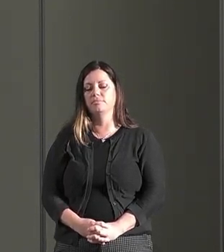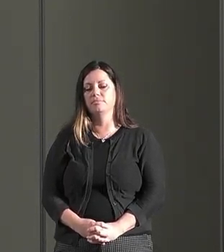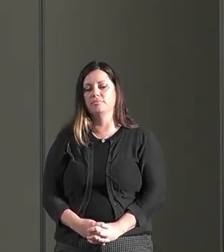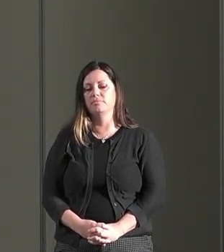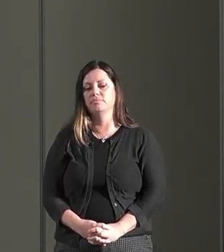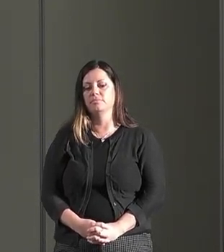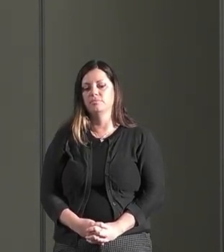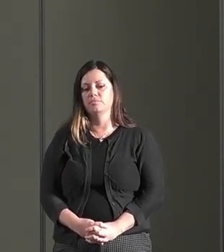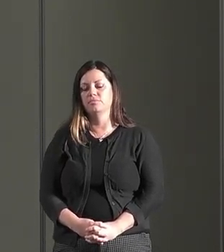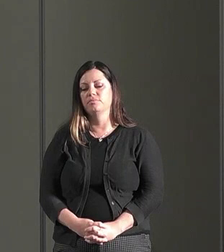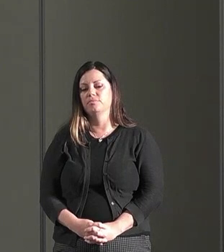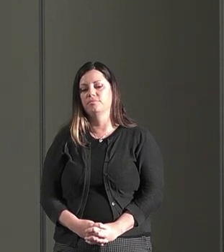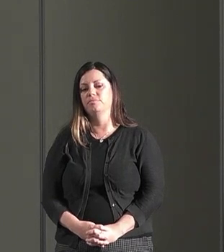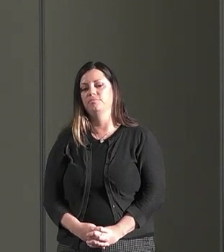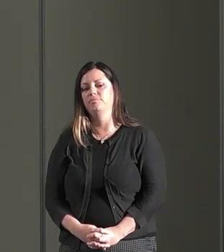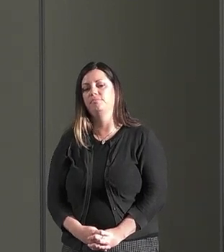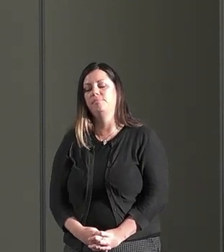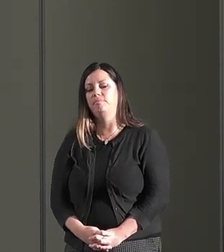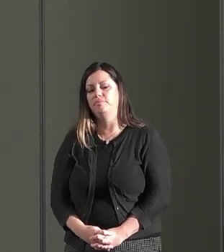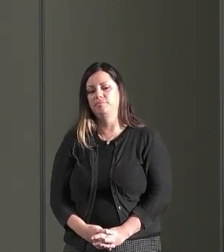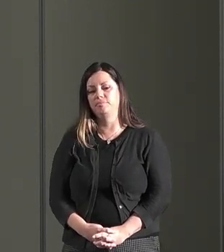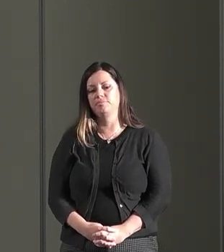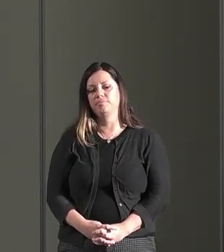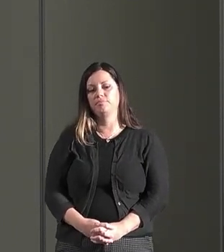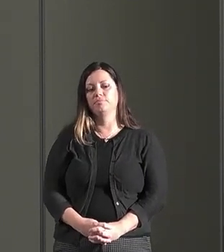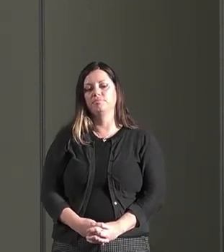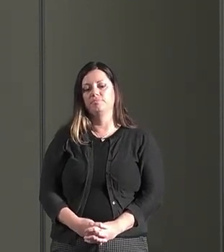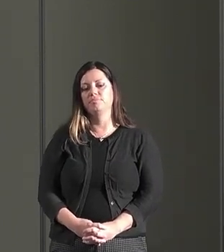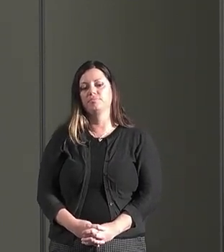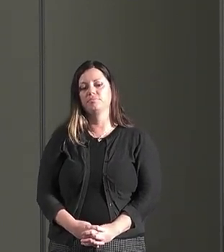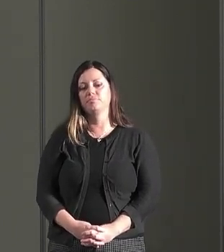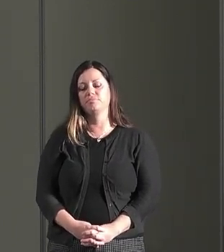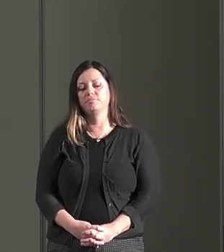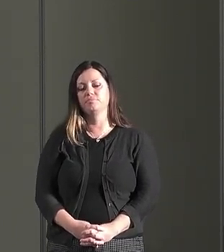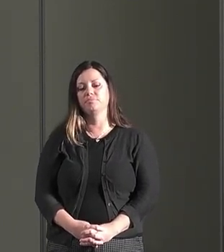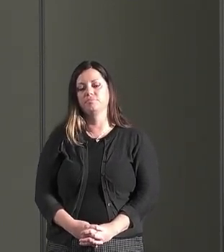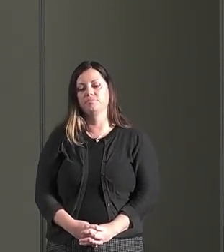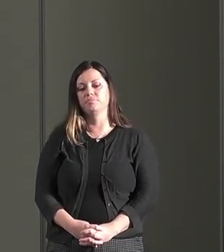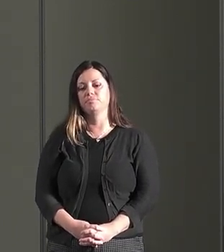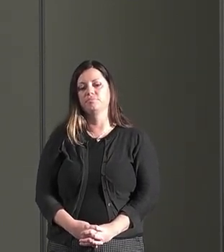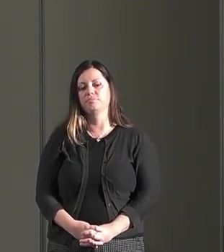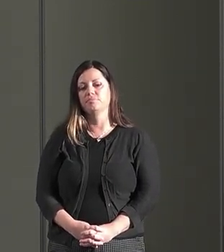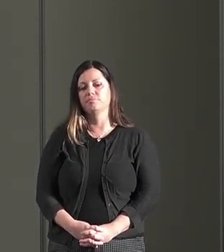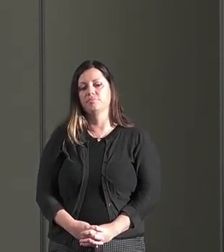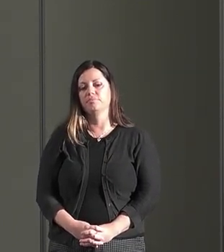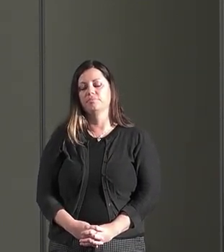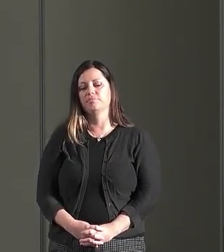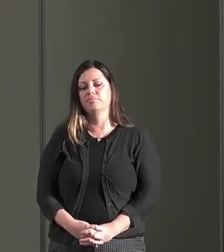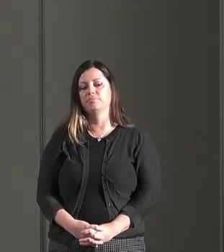deal with a group of 200 people waiting to board the plane. It's not a personalized experience.